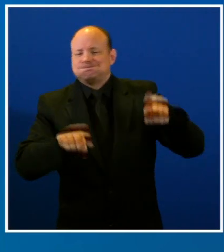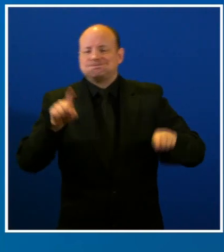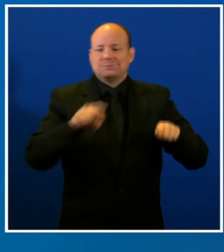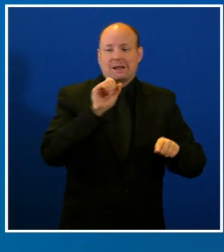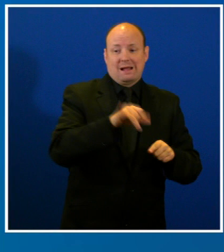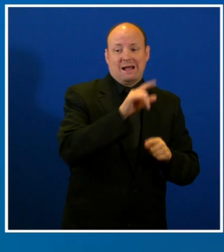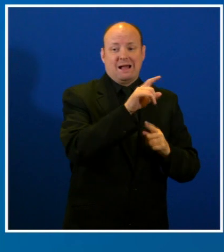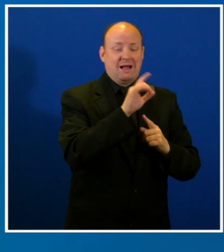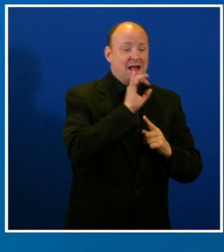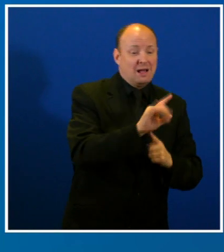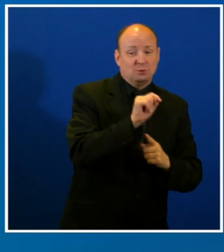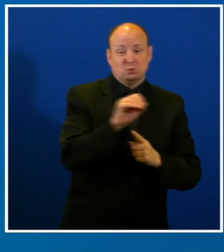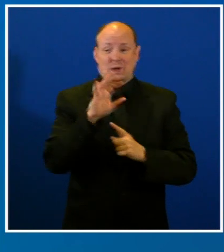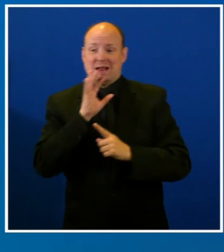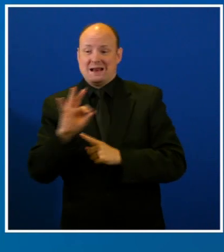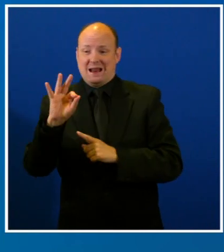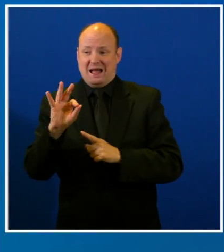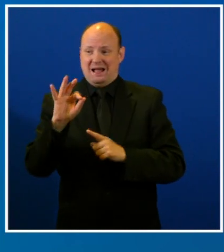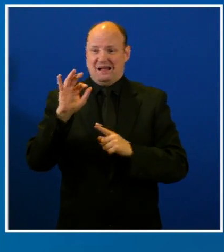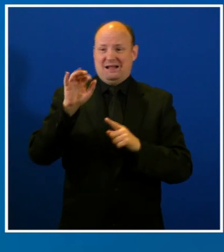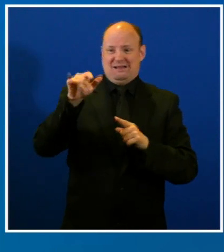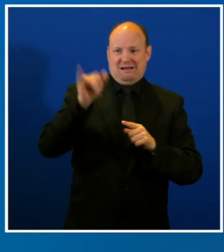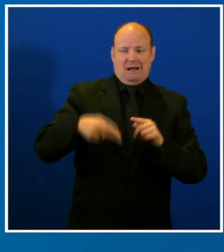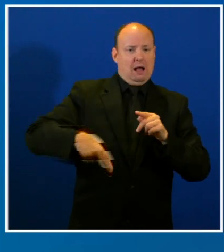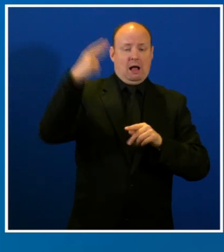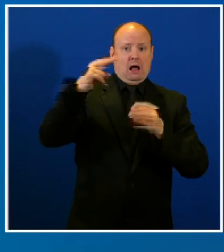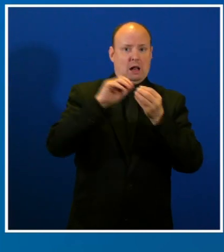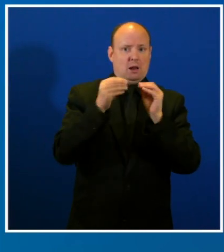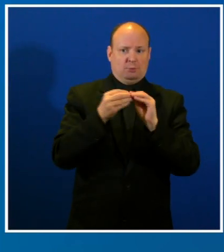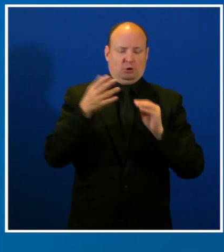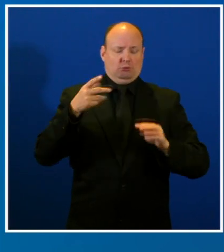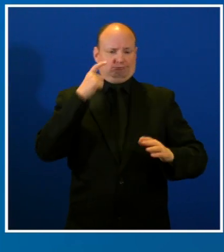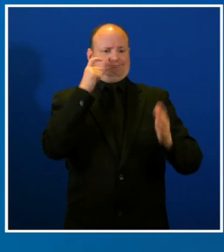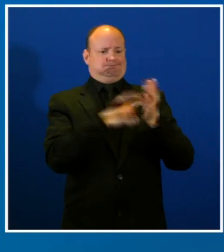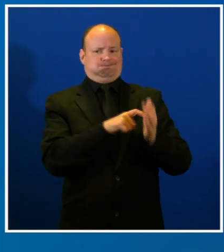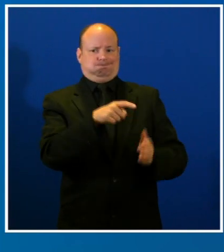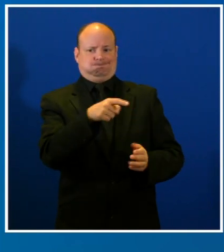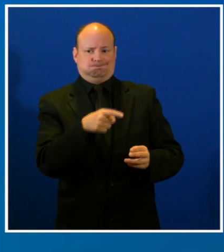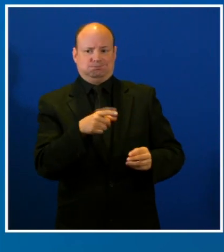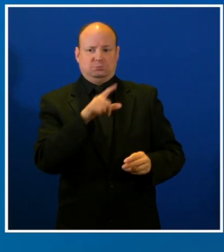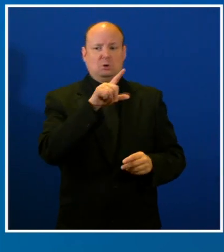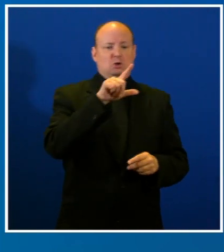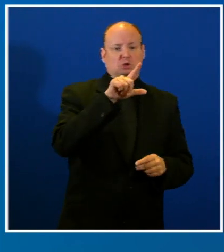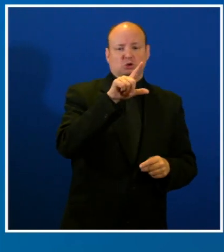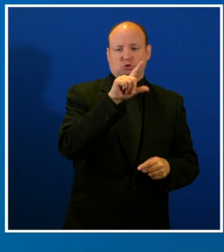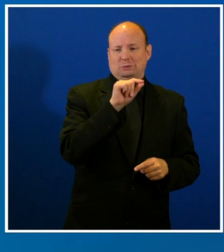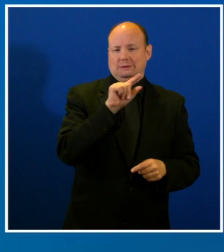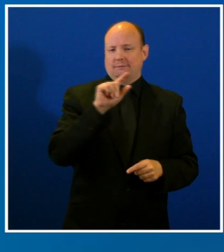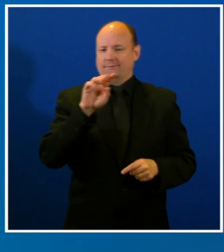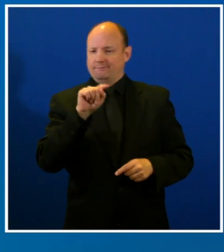consistently having the highest number of new confirmed cases. So it's important to note that